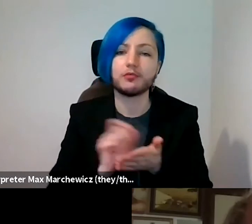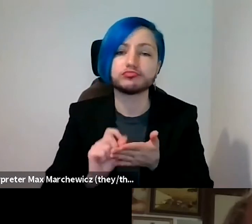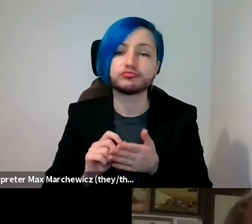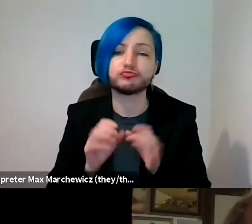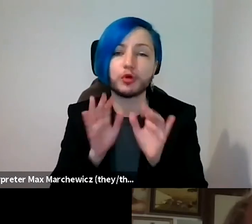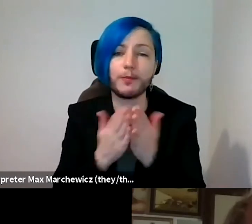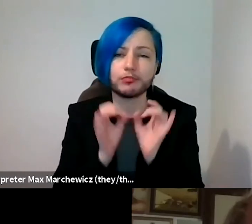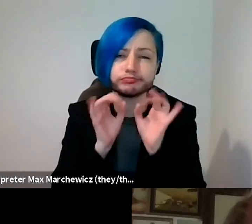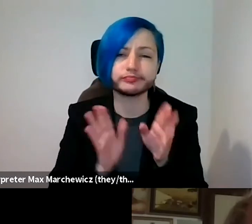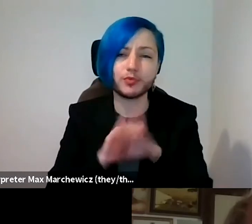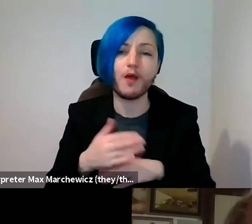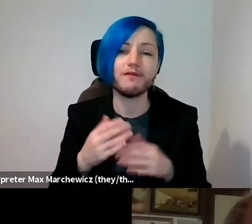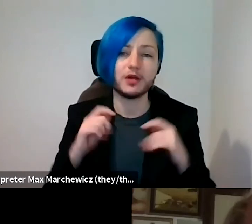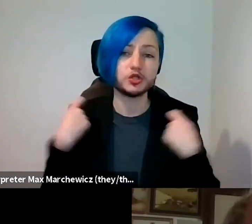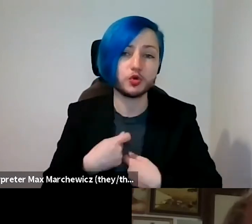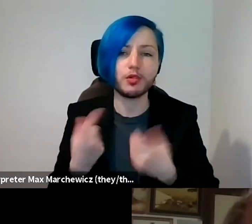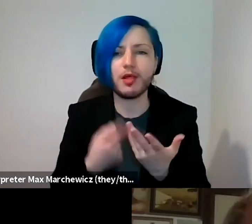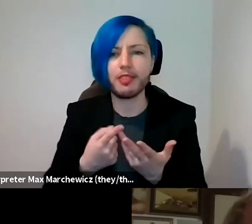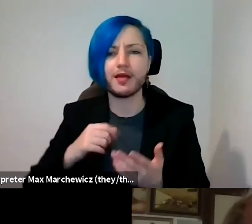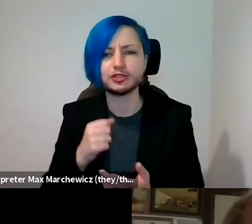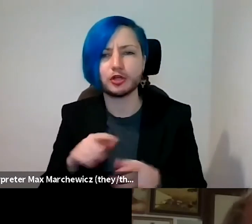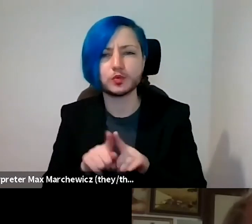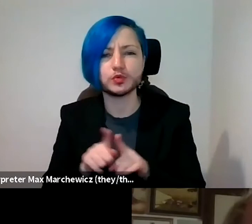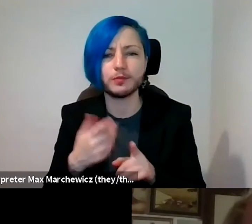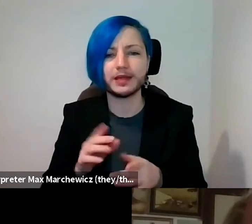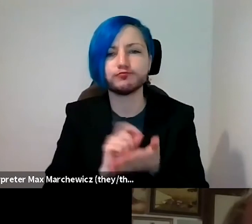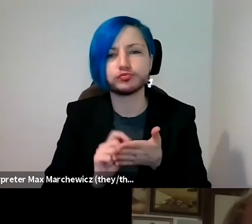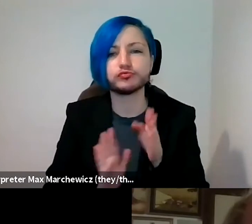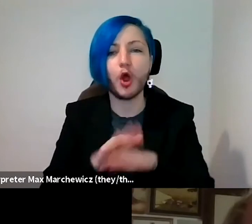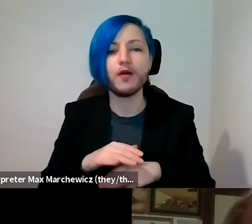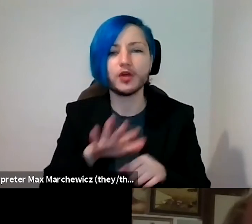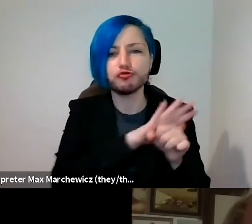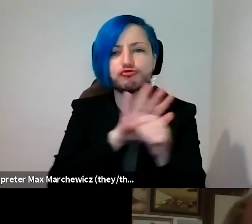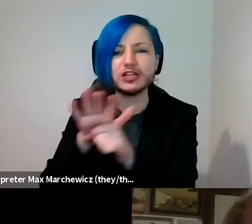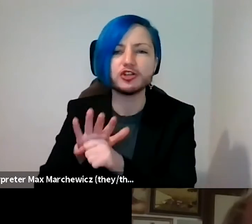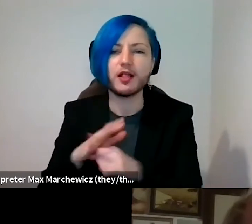and there were other scholars as well who wrote about the regional shawls, those, you know, Valerie Riley,